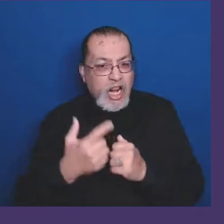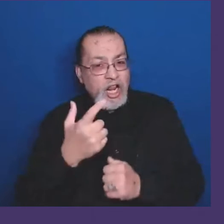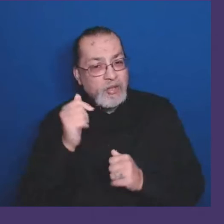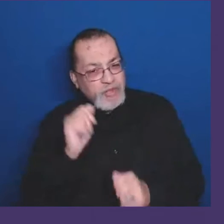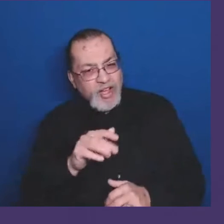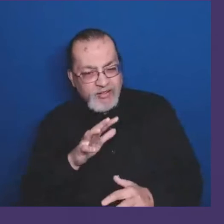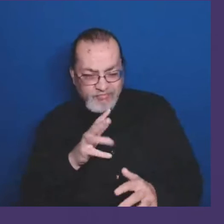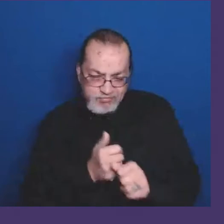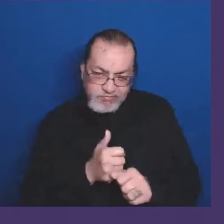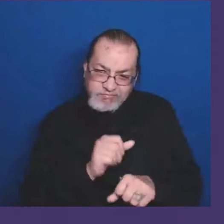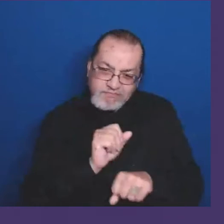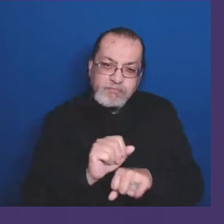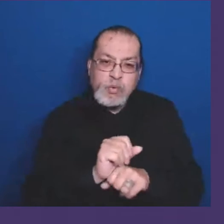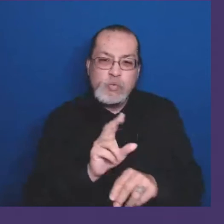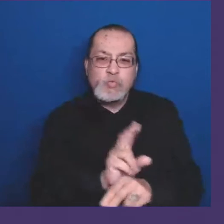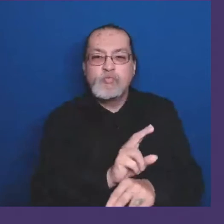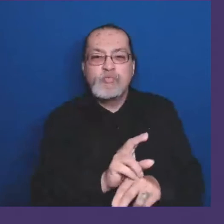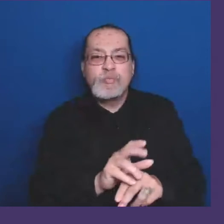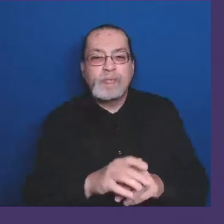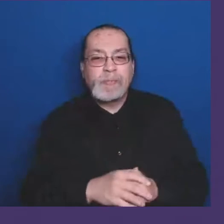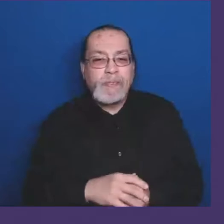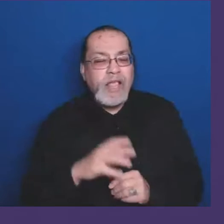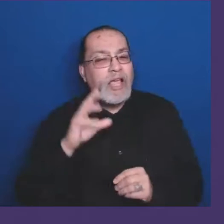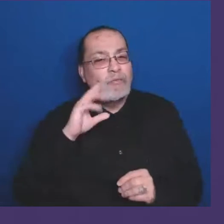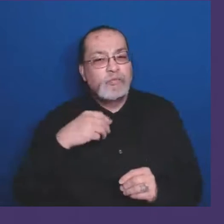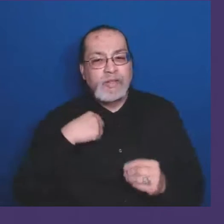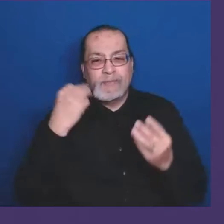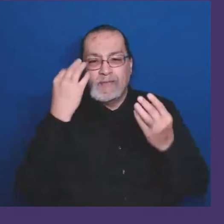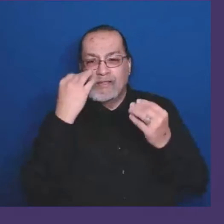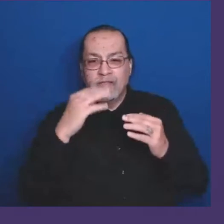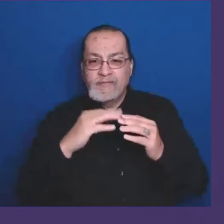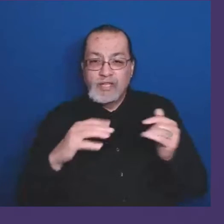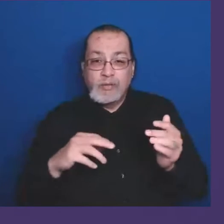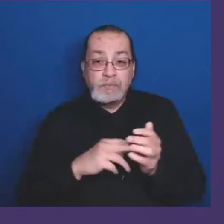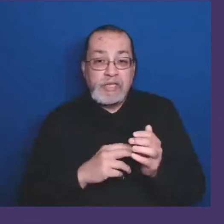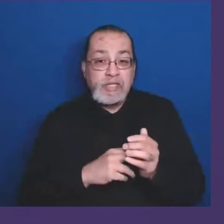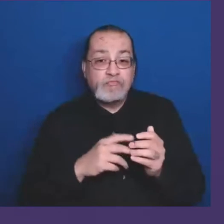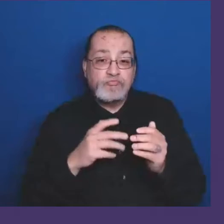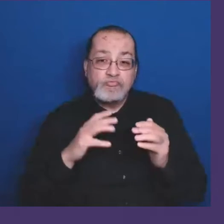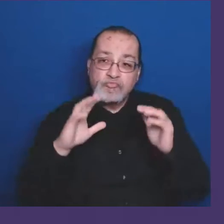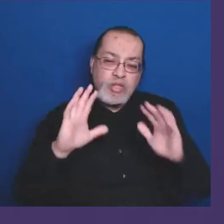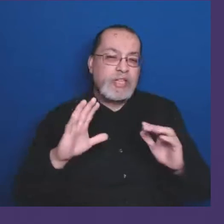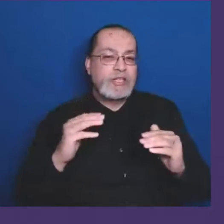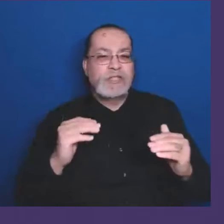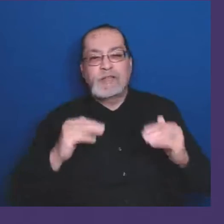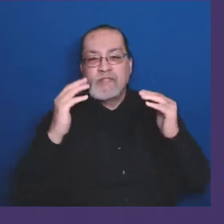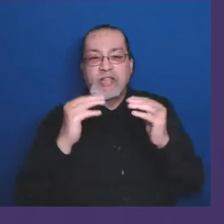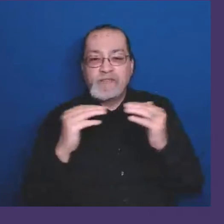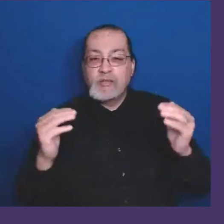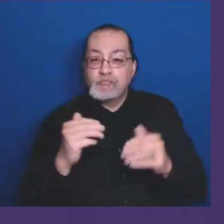leads to greater levels of productivity. We also know that organizations that better reflect the communities that they serve